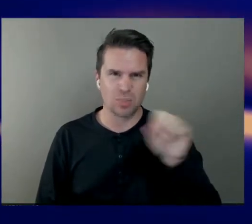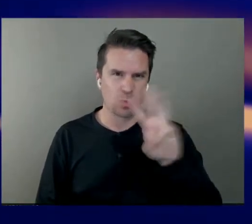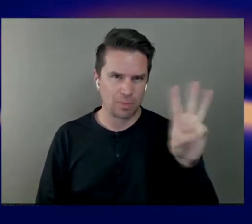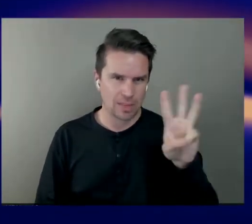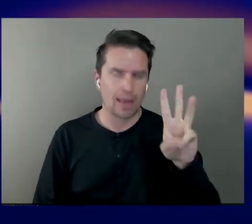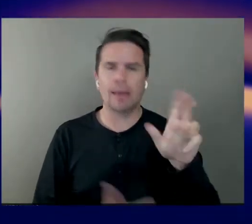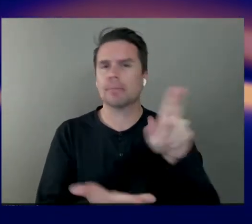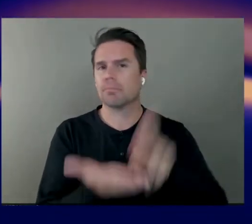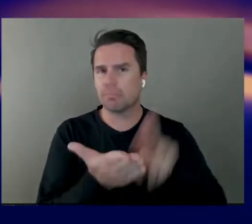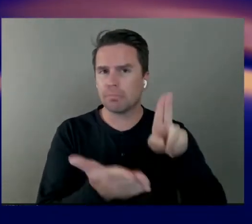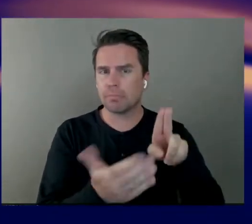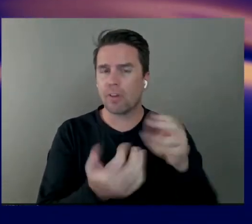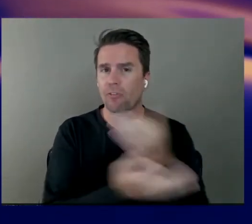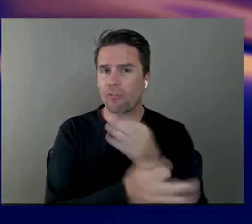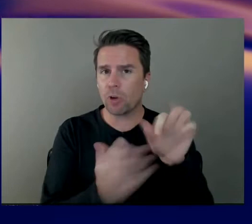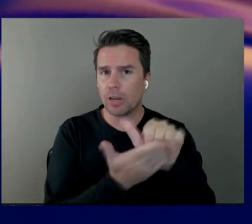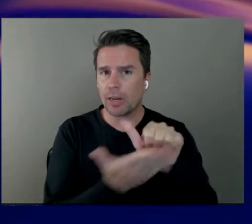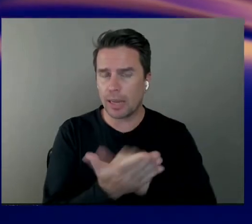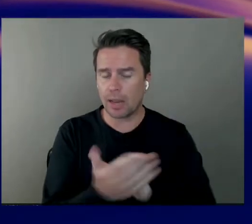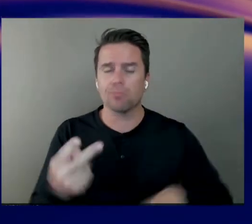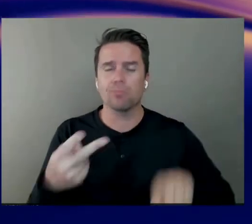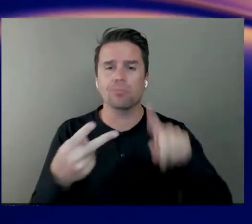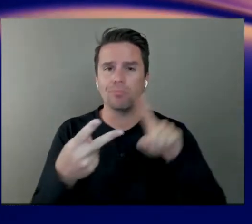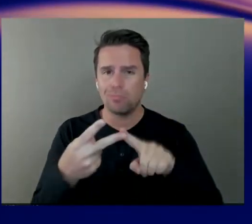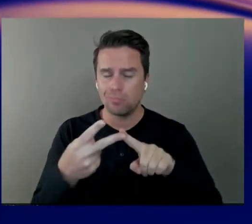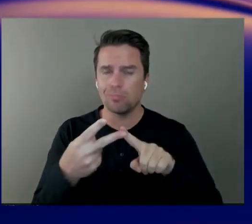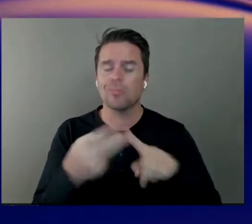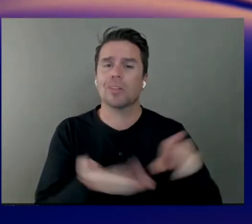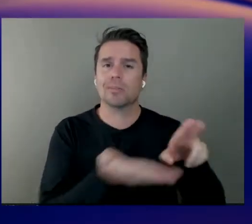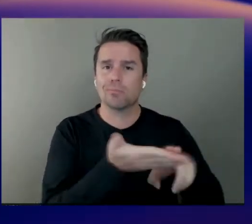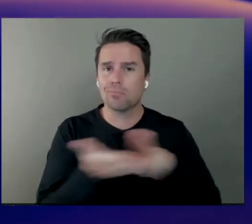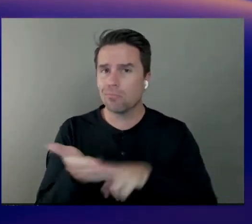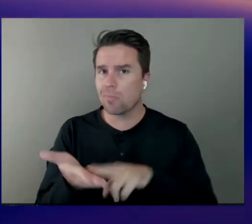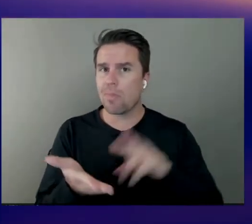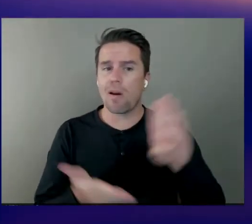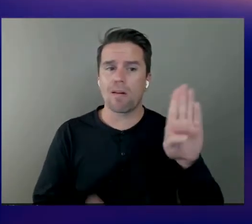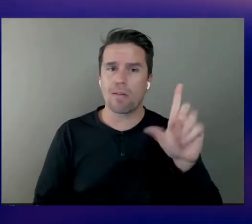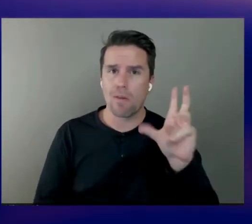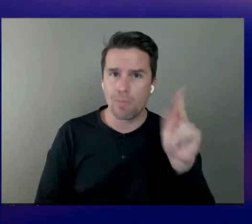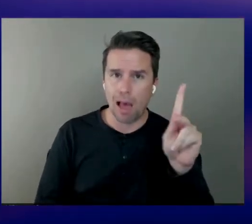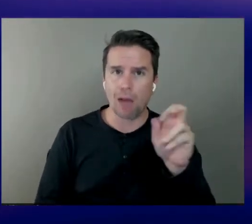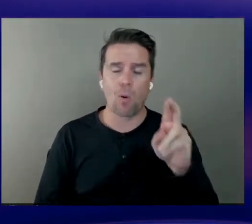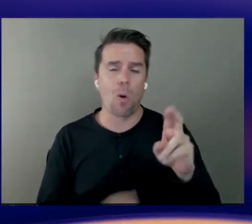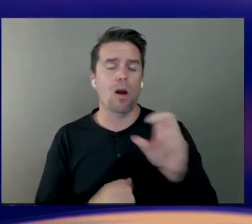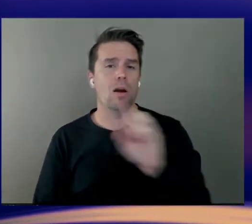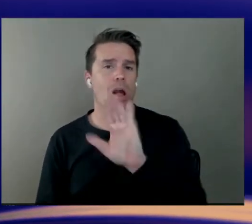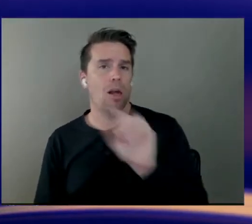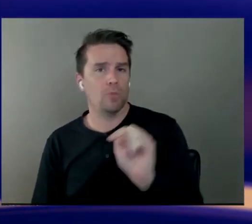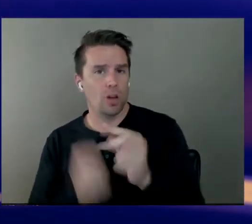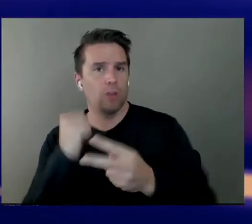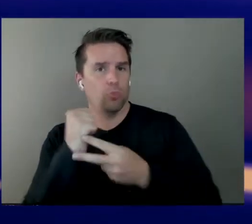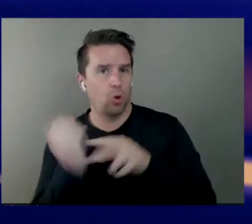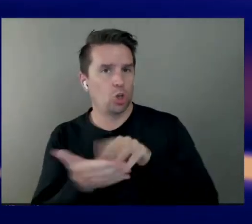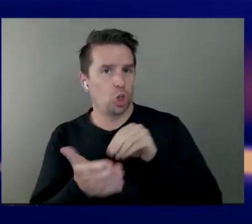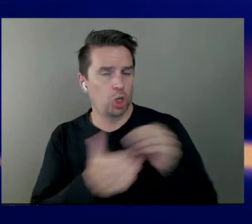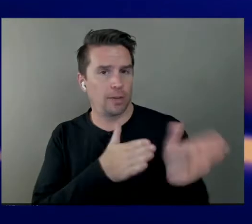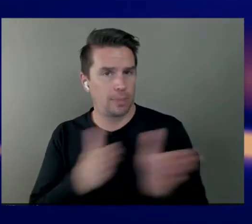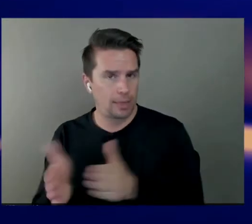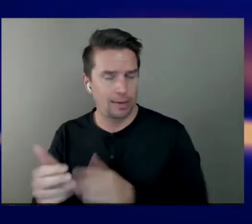Two, enroll in either the block or object storage learning plan. Three, and this is the key one,